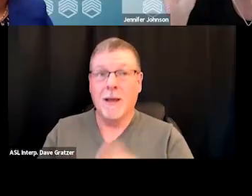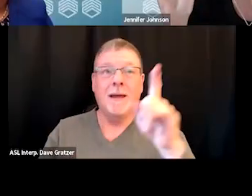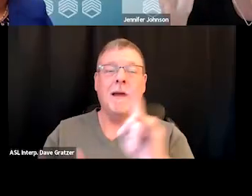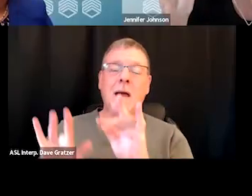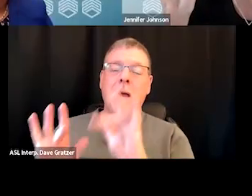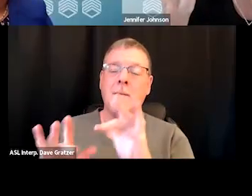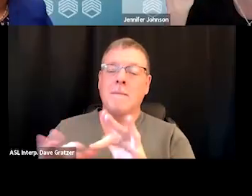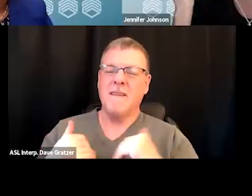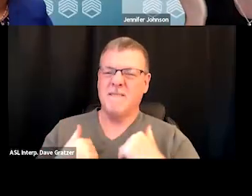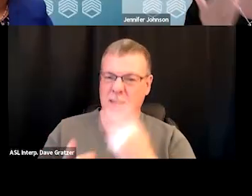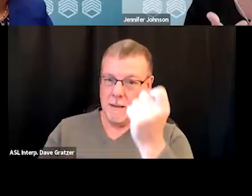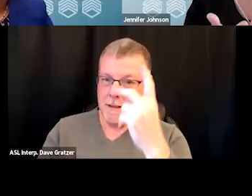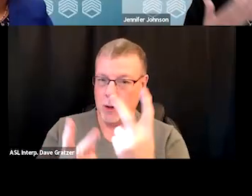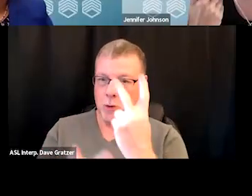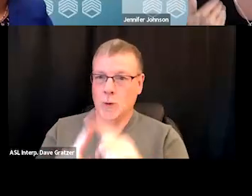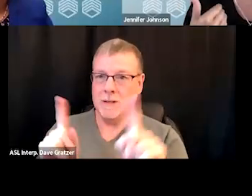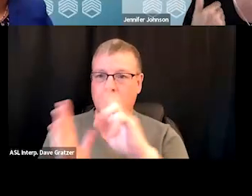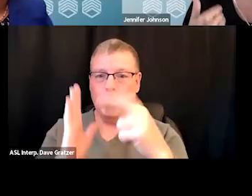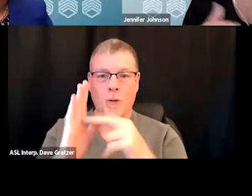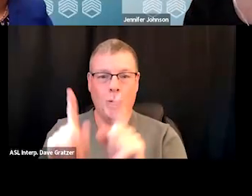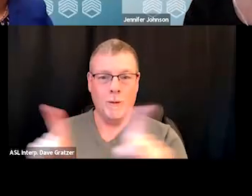are two different things, but they can exist together.